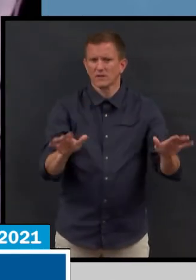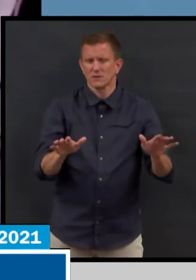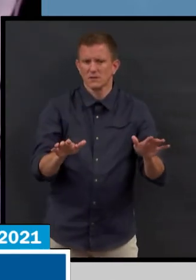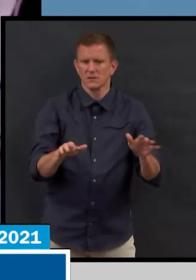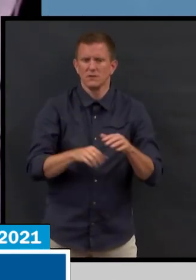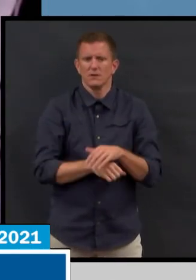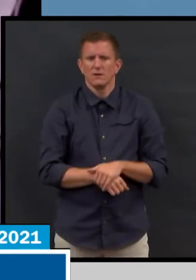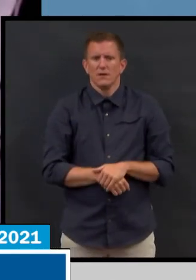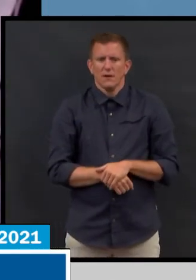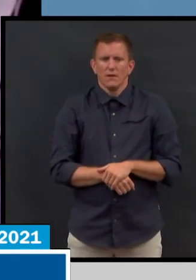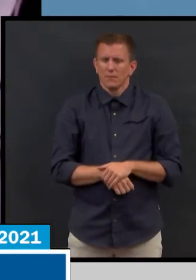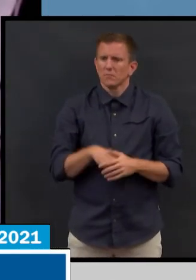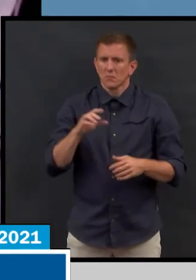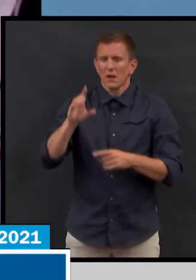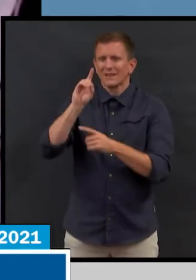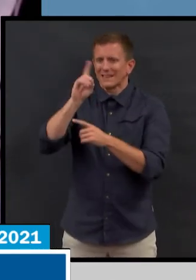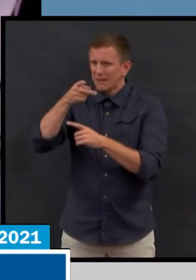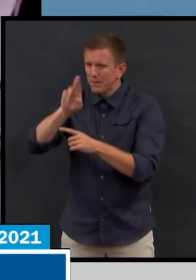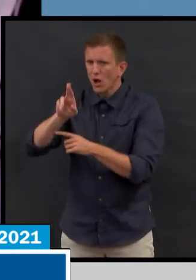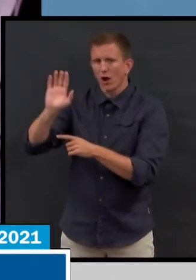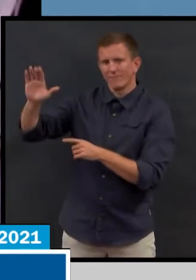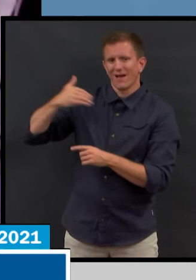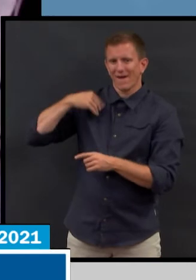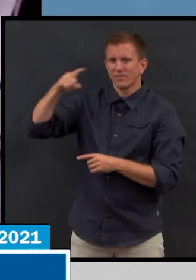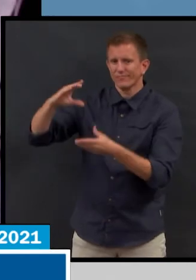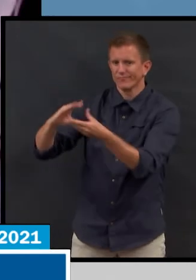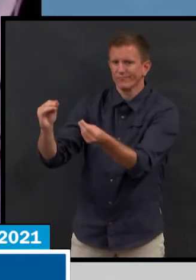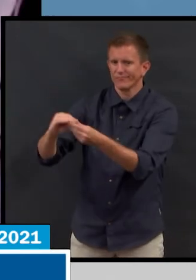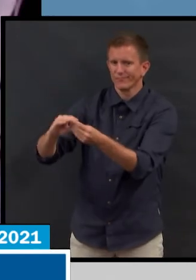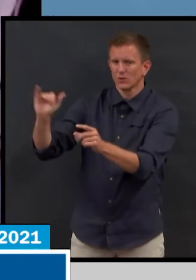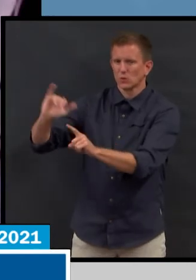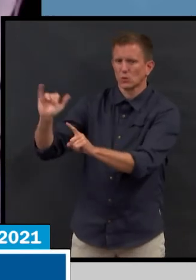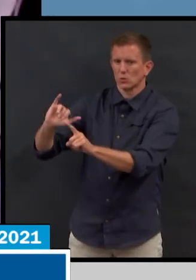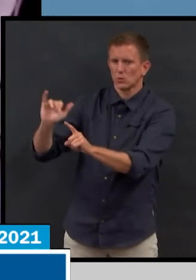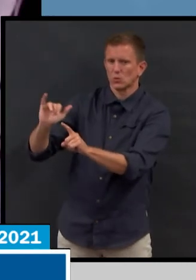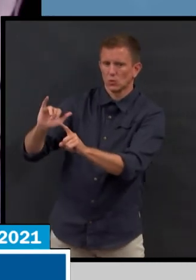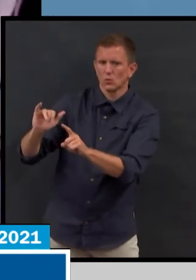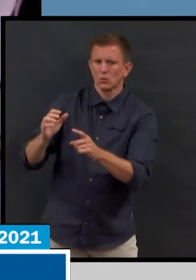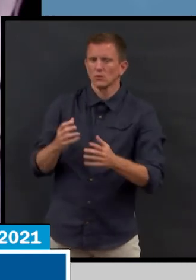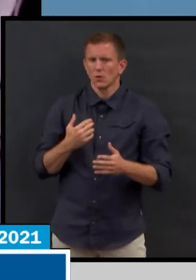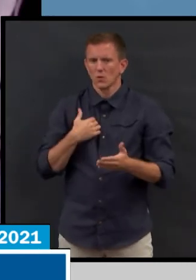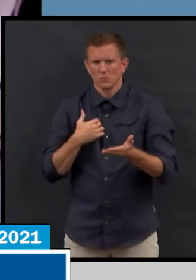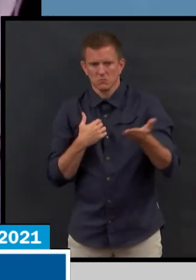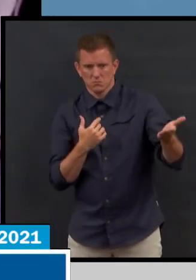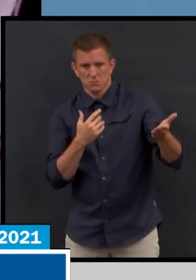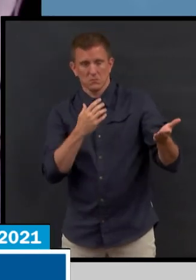and then it'll be opening the floor for the chief and the mayor as well as for the councilman